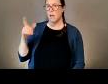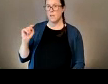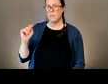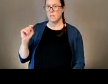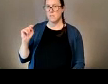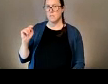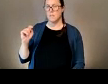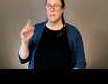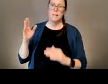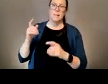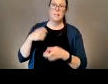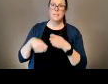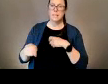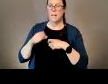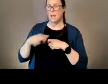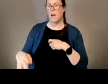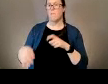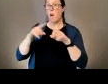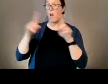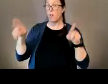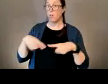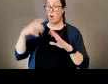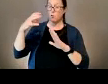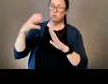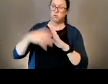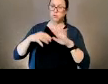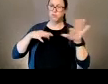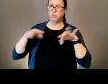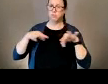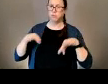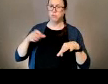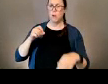a longer image description of a piece of art, for example.